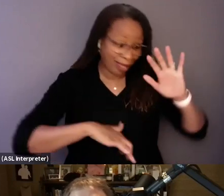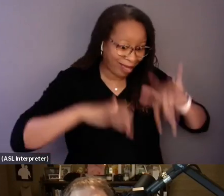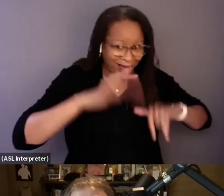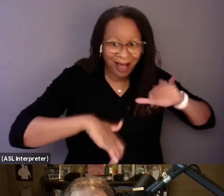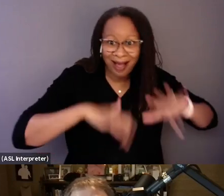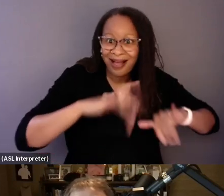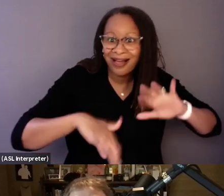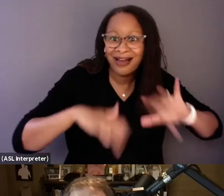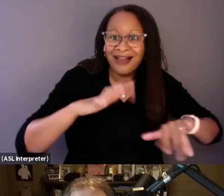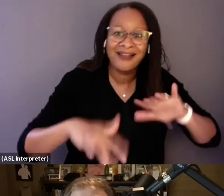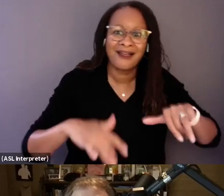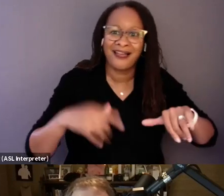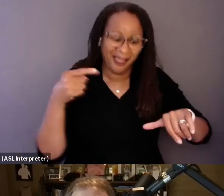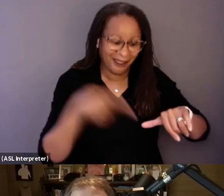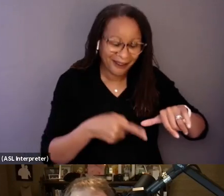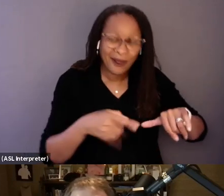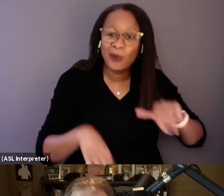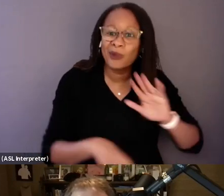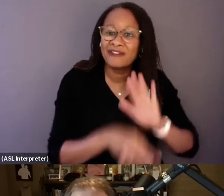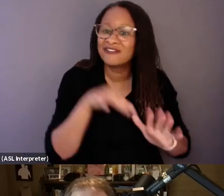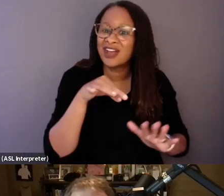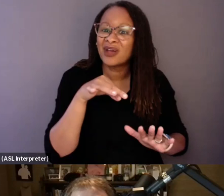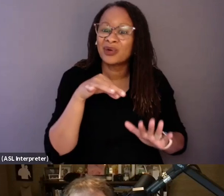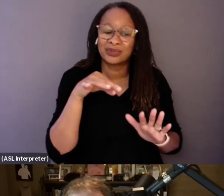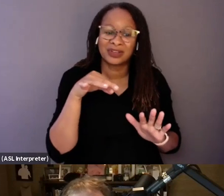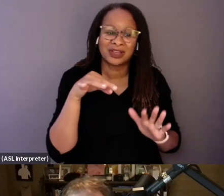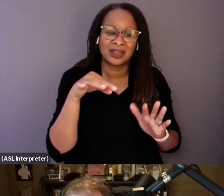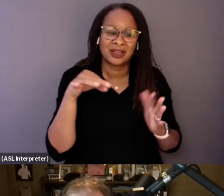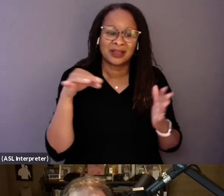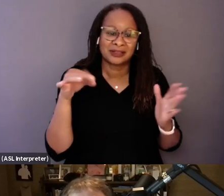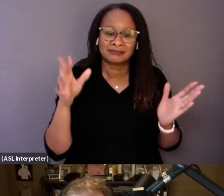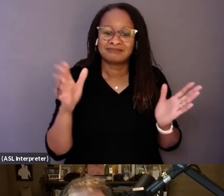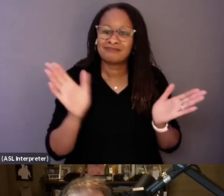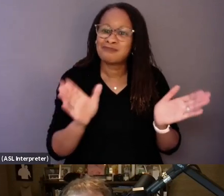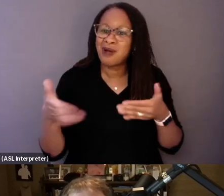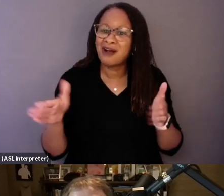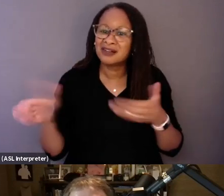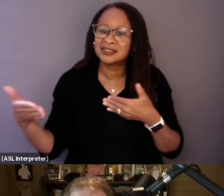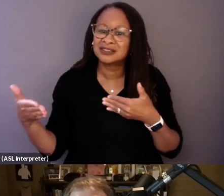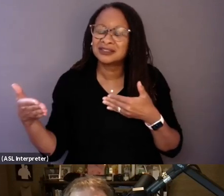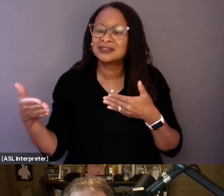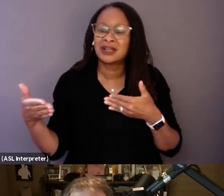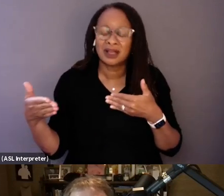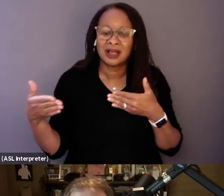and it was there that we discovered these boxes of audio tapes that she